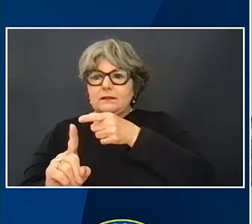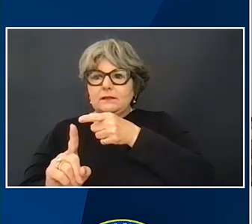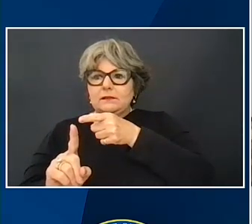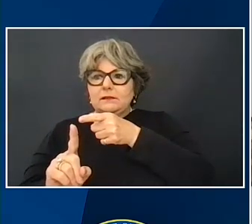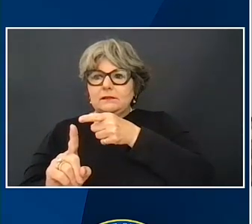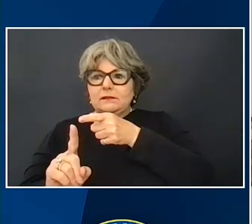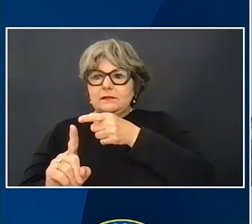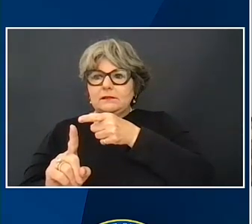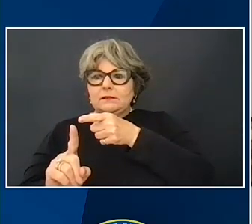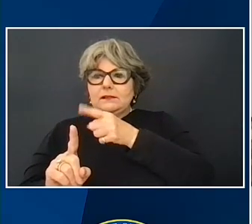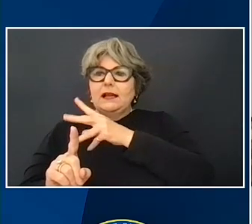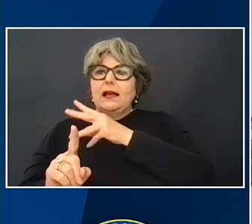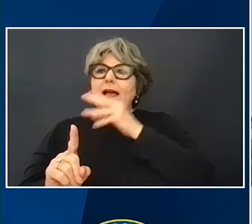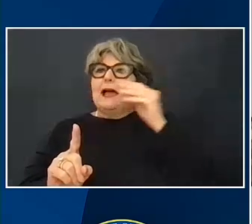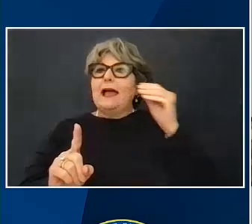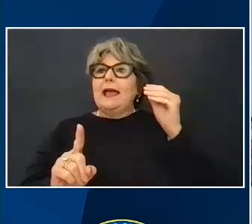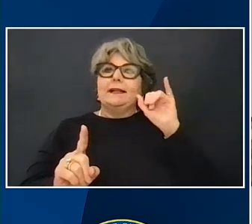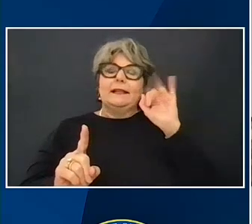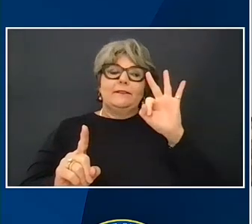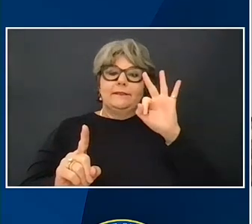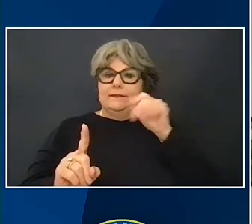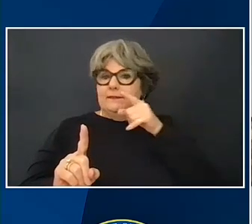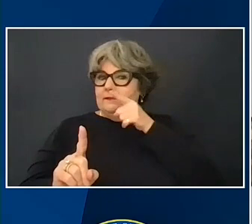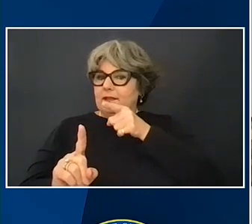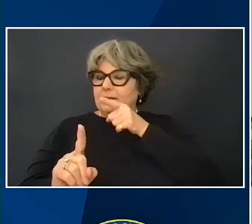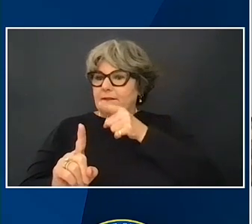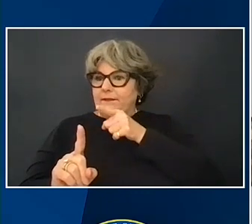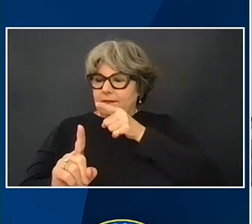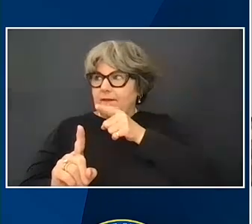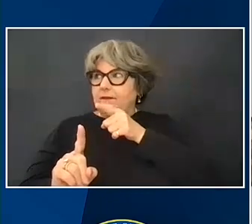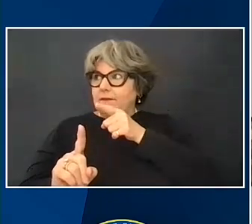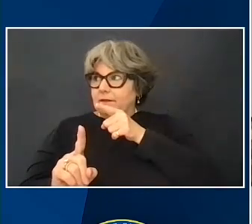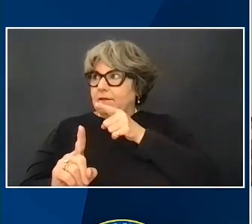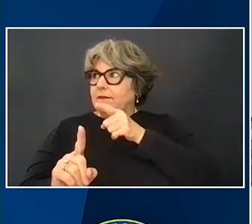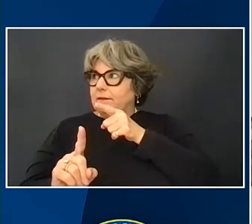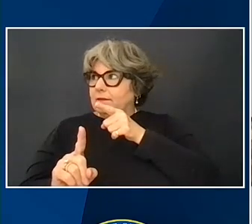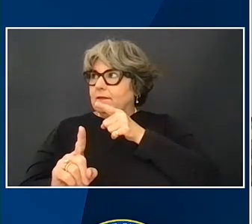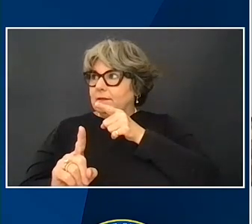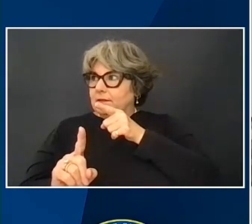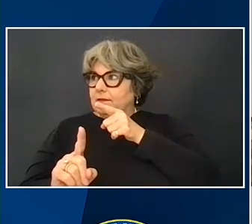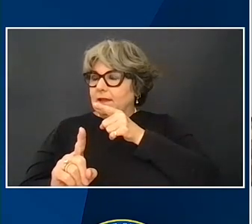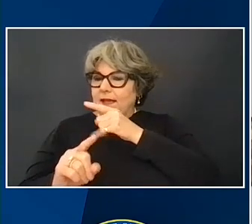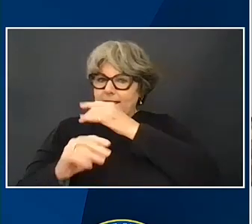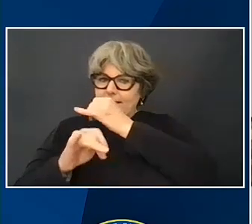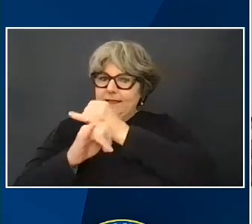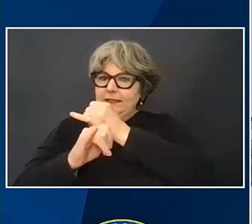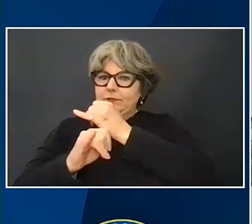And if that institution had been making